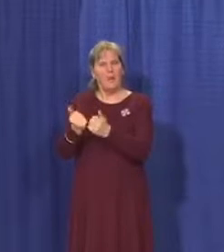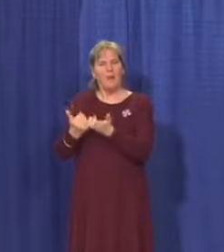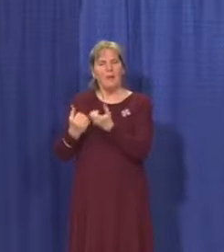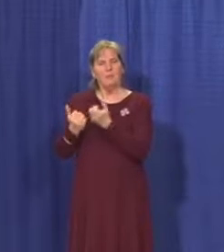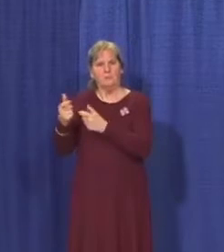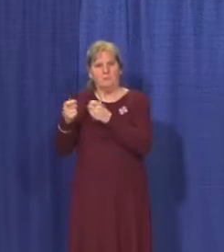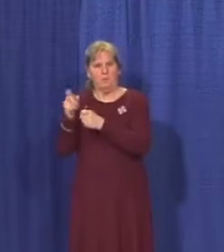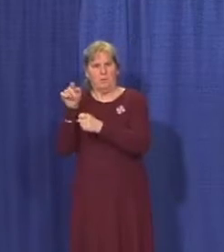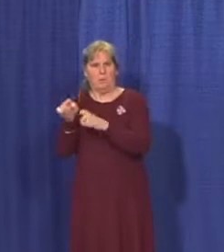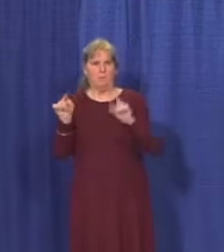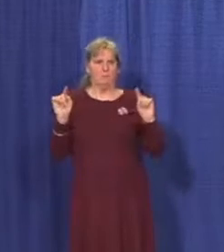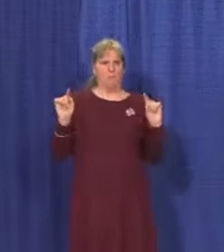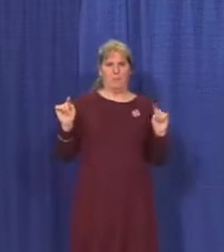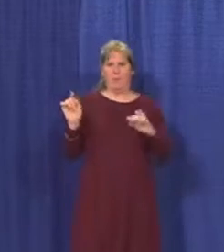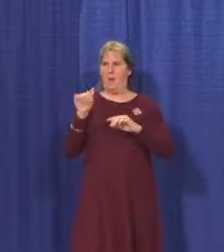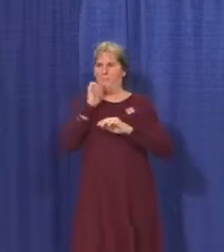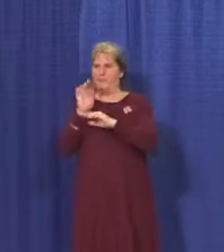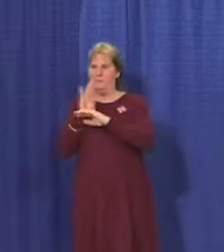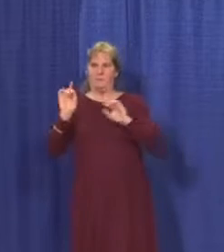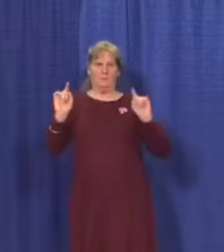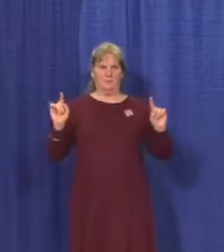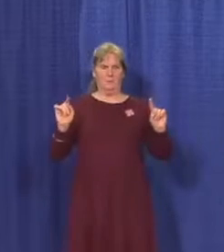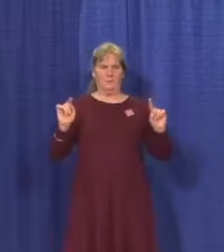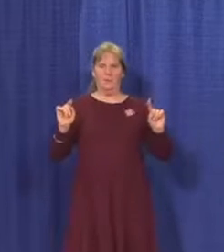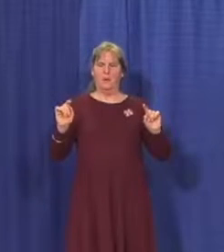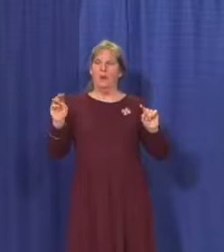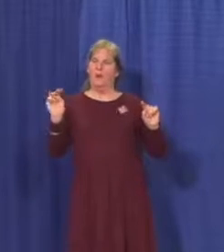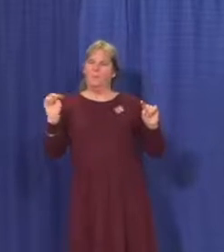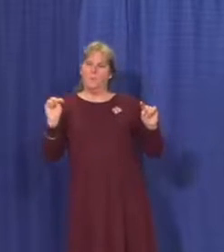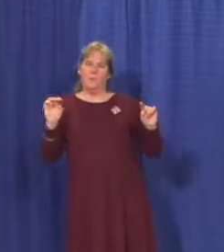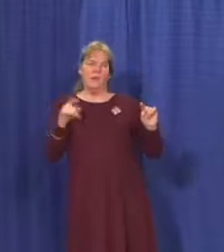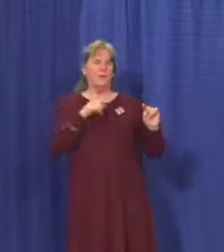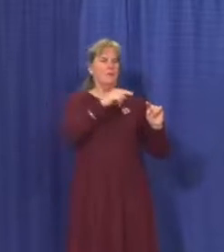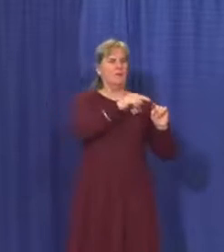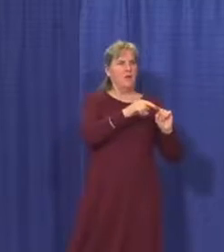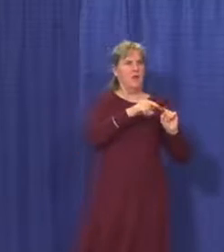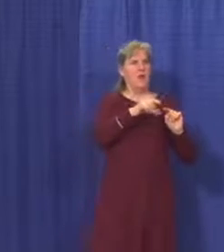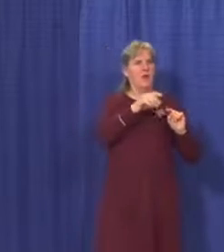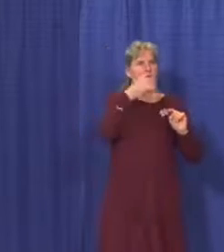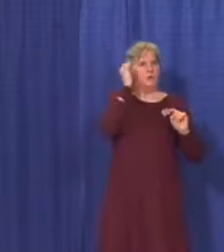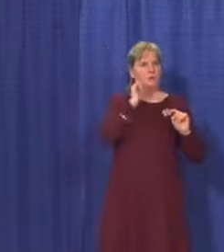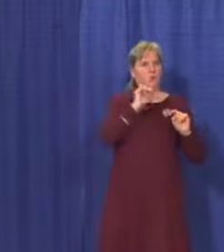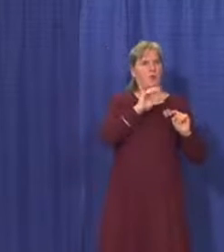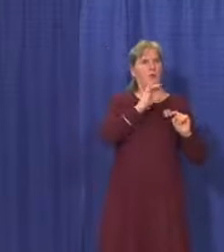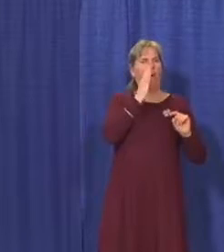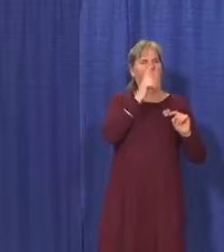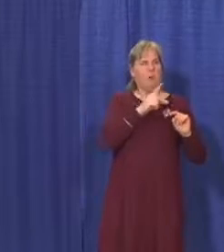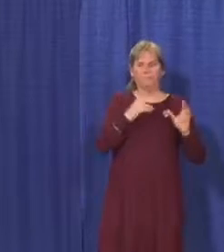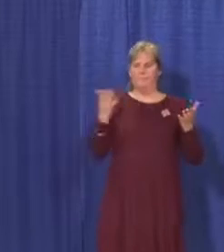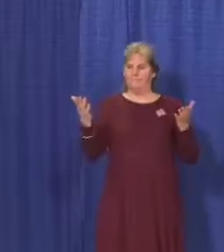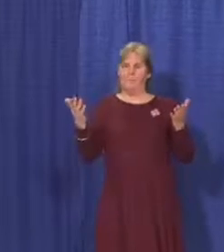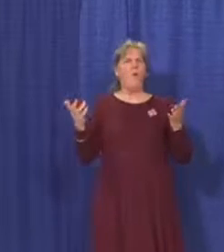community housing providers, in public sector. CMHC and Yukon house incorporation have worked very